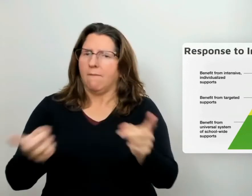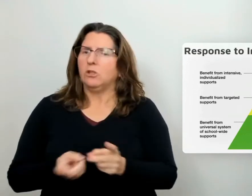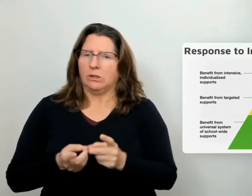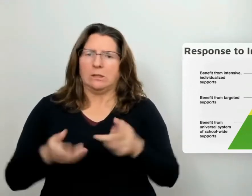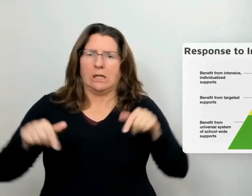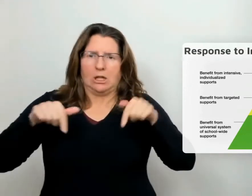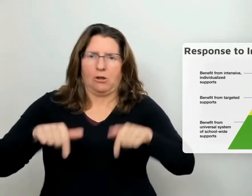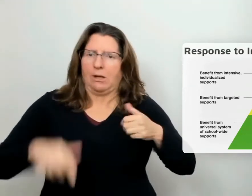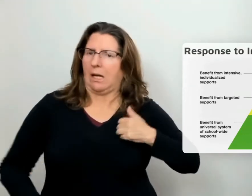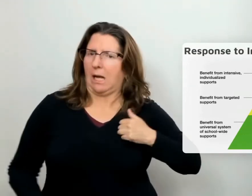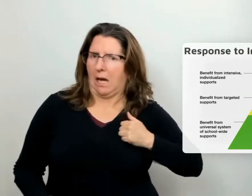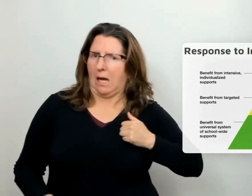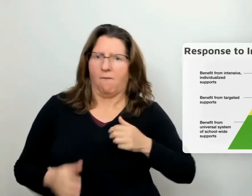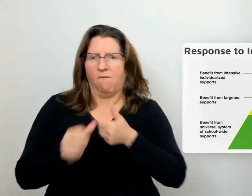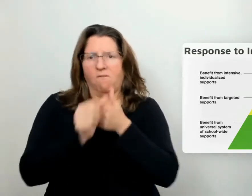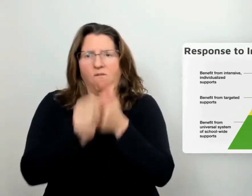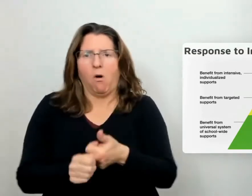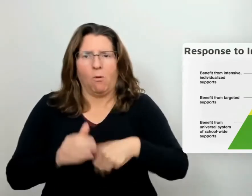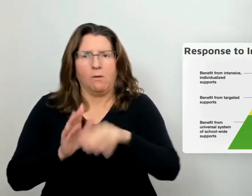Most school divisions in Canada follow this model.